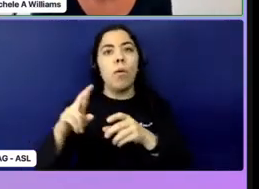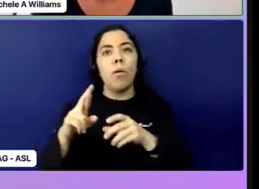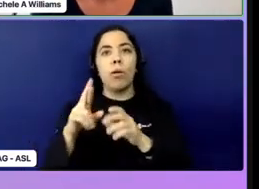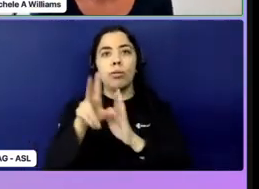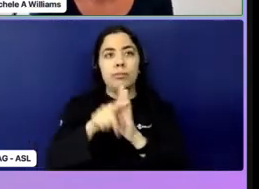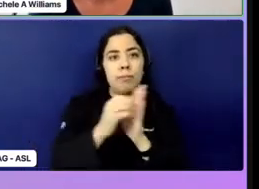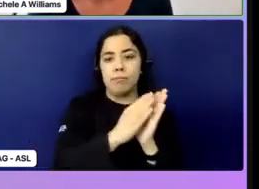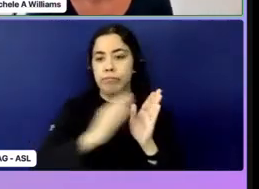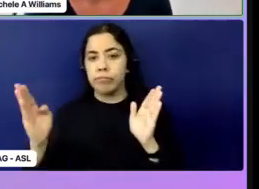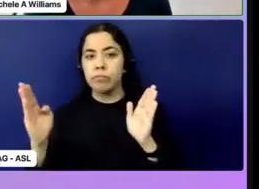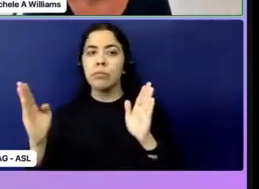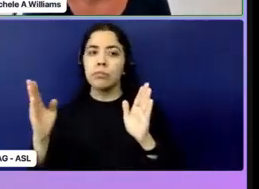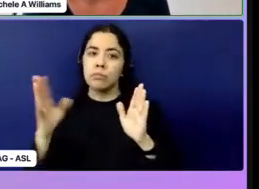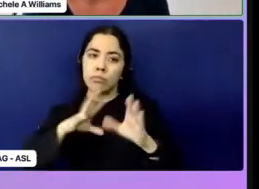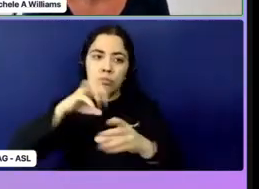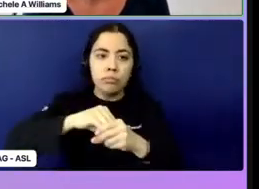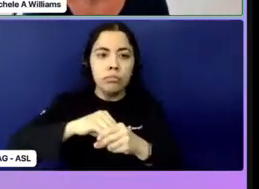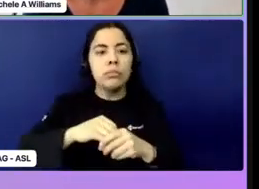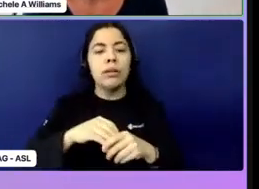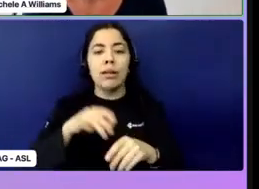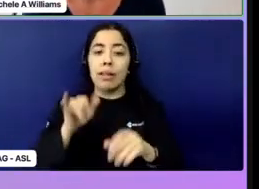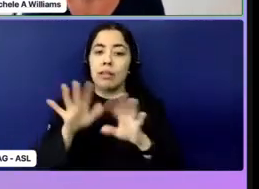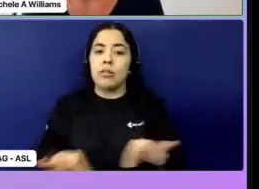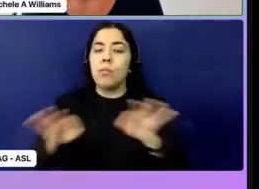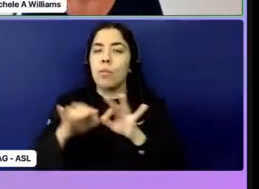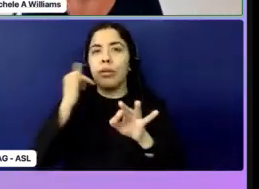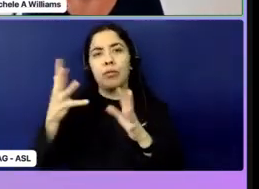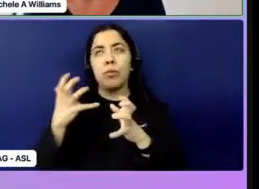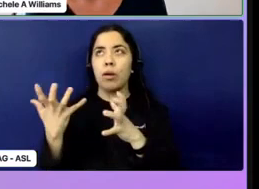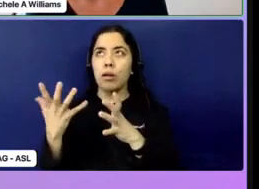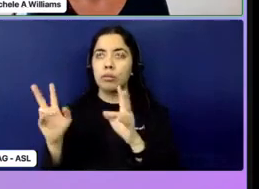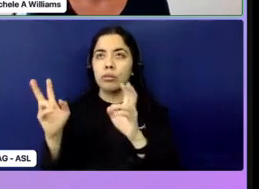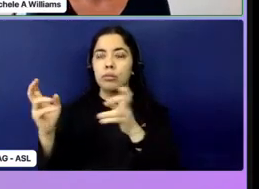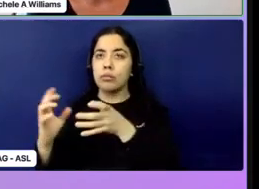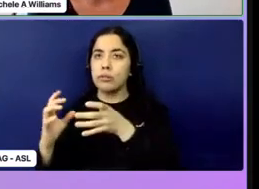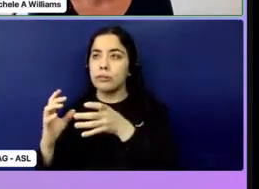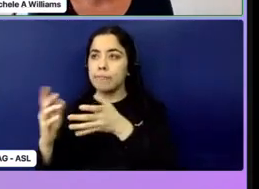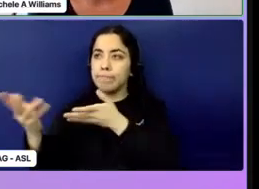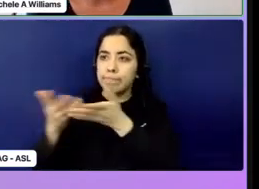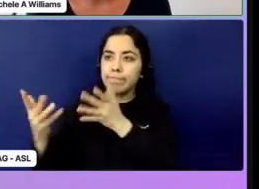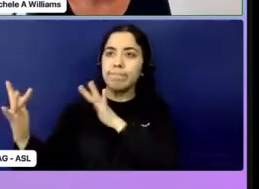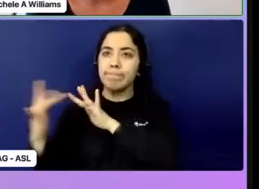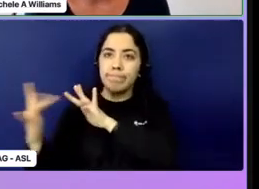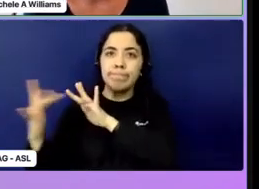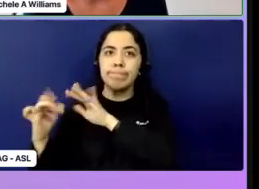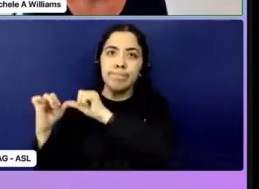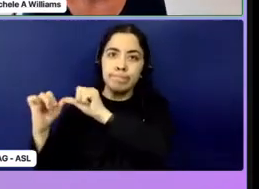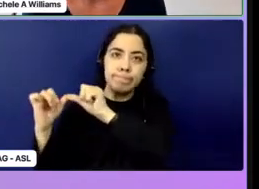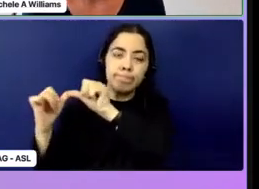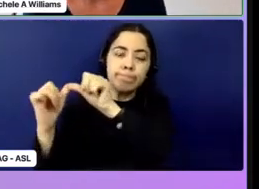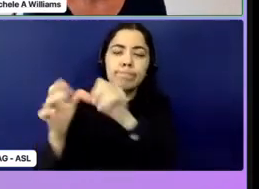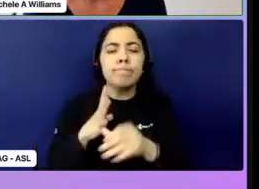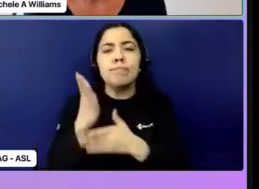need new folks with each new study, or at least a longer period of time in between so that is antithetical of